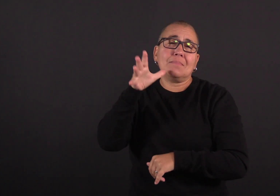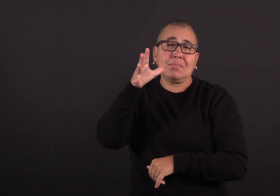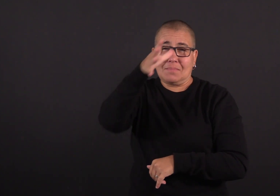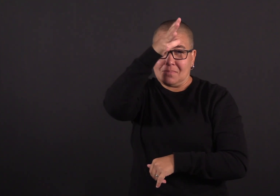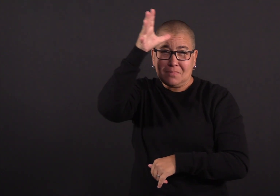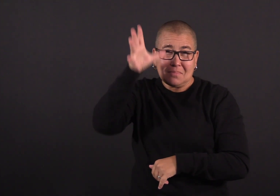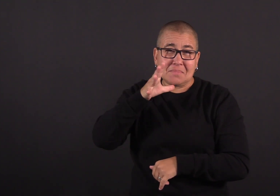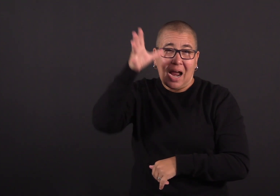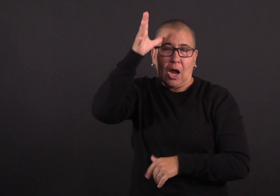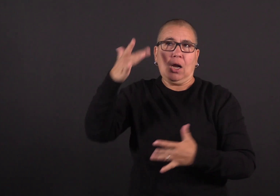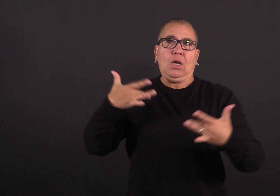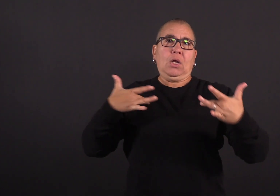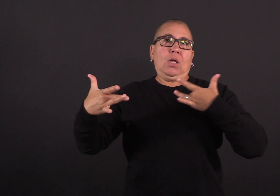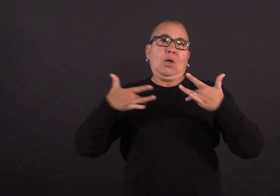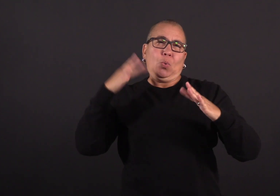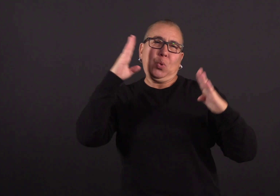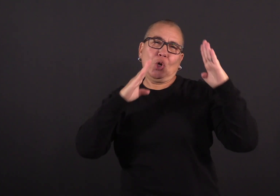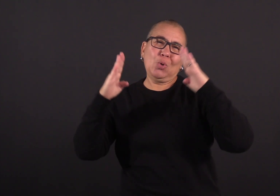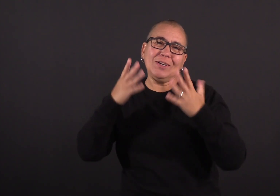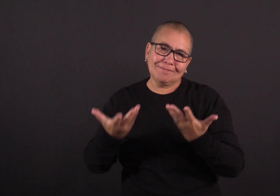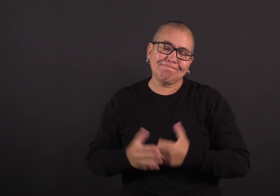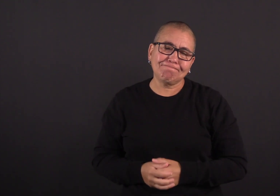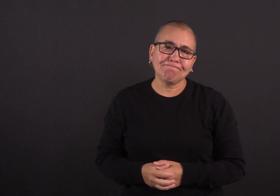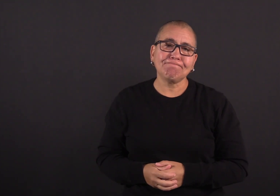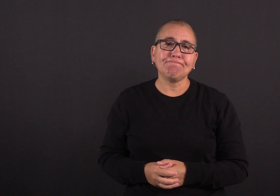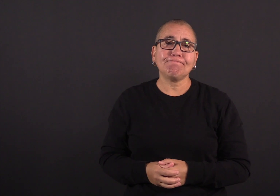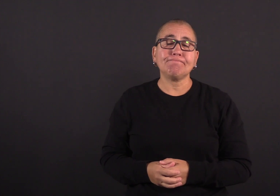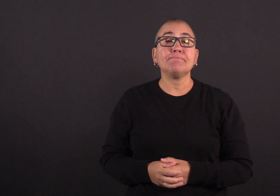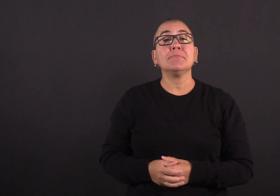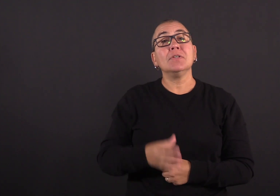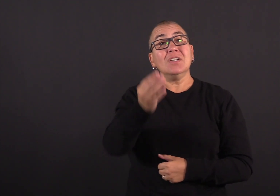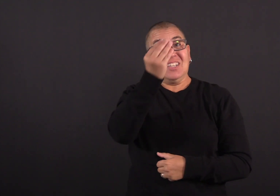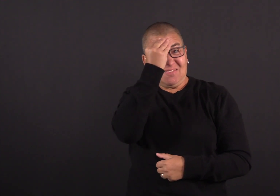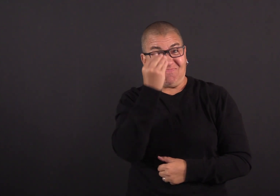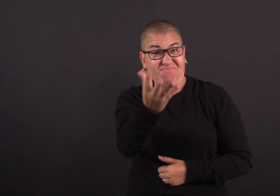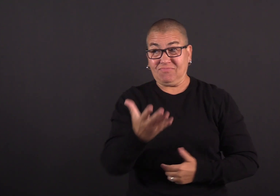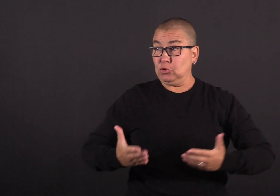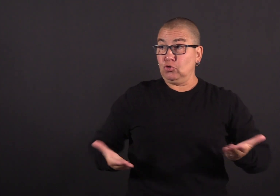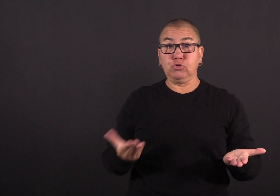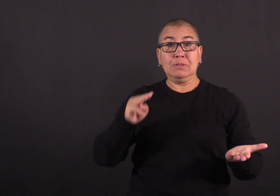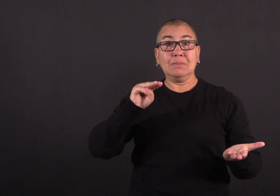what they do, and what diseases the vaccine protects their children from.